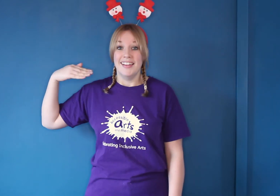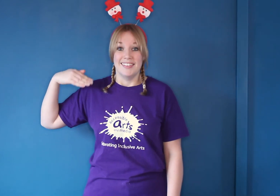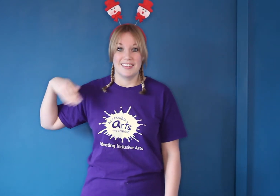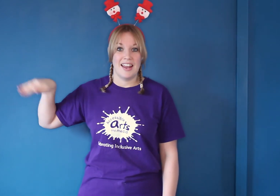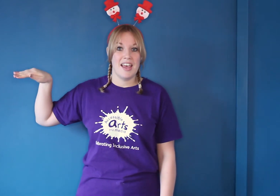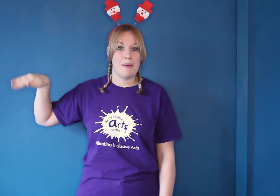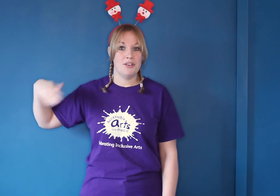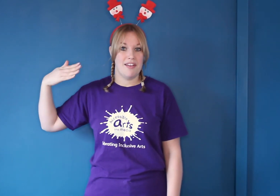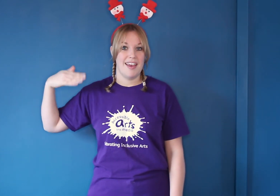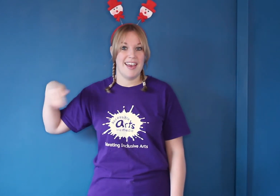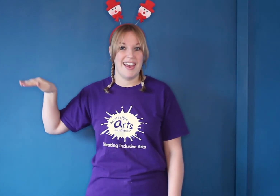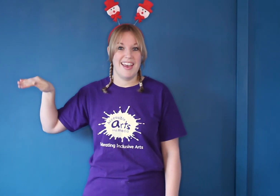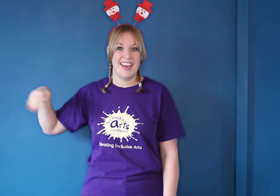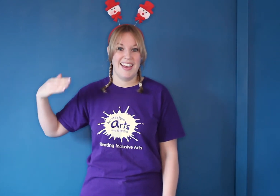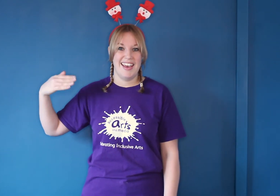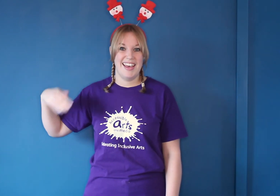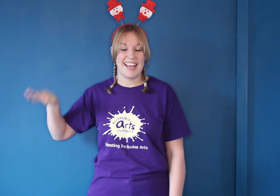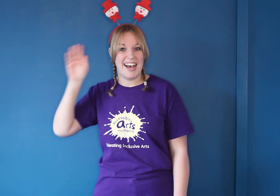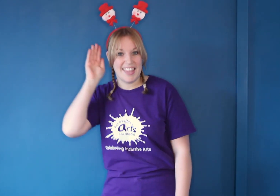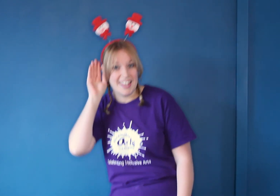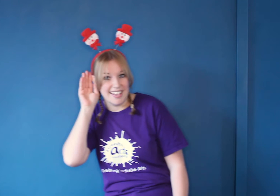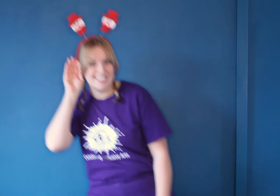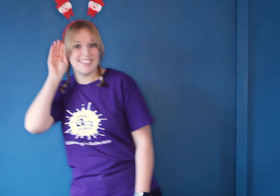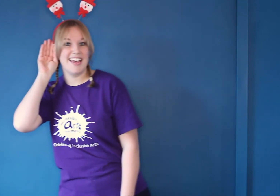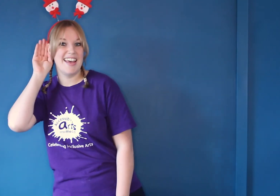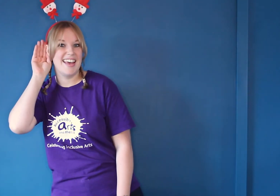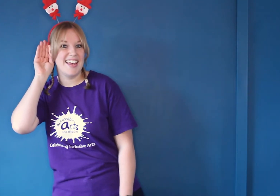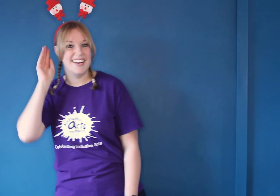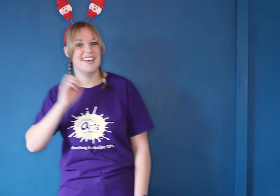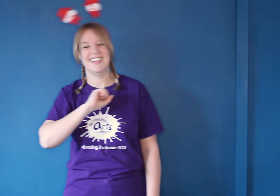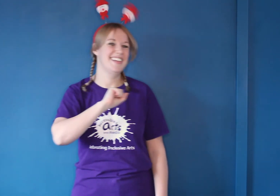Sleigh bells ring, are you listening?